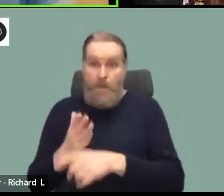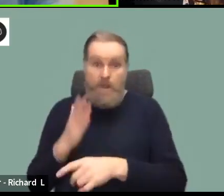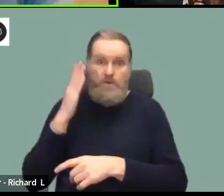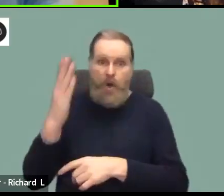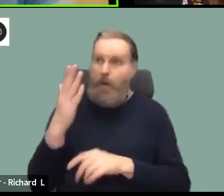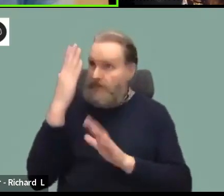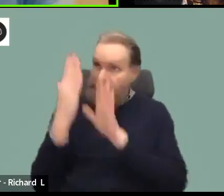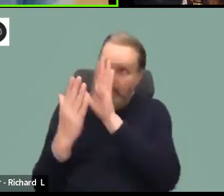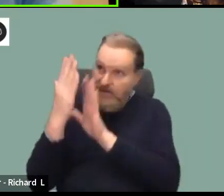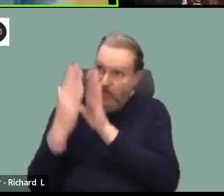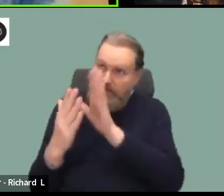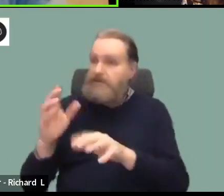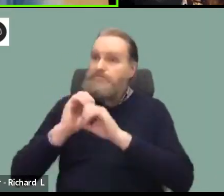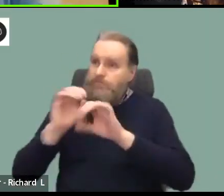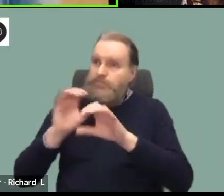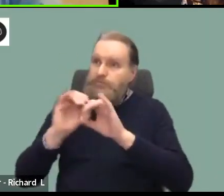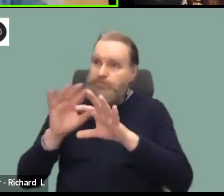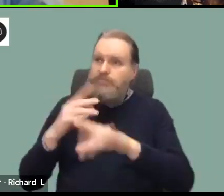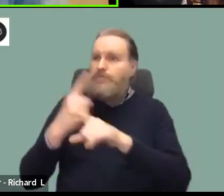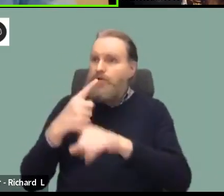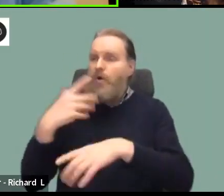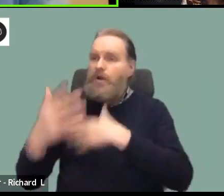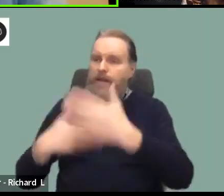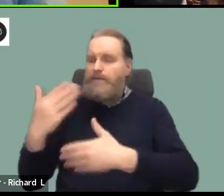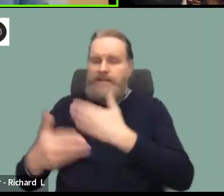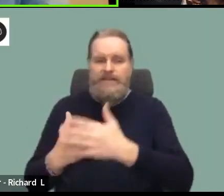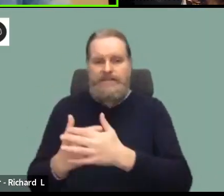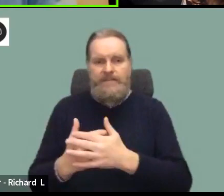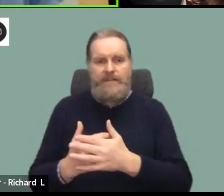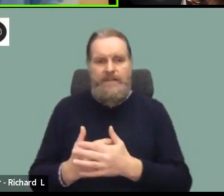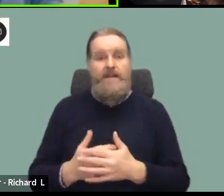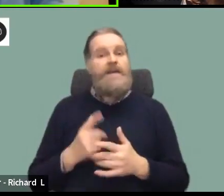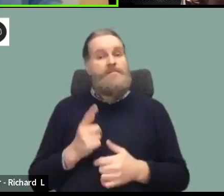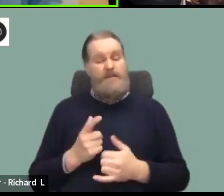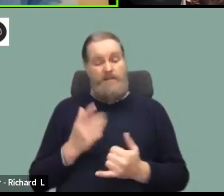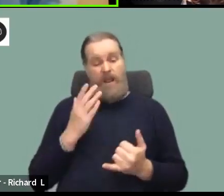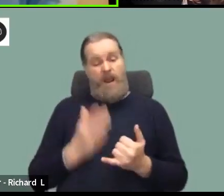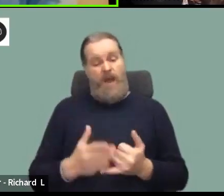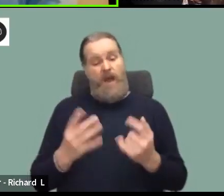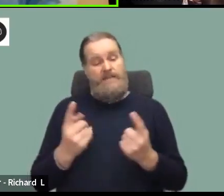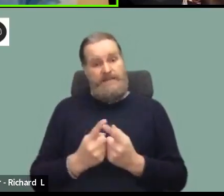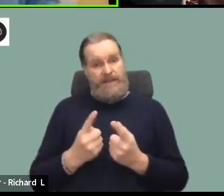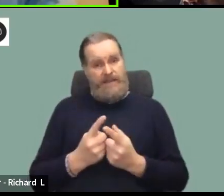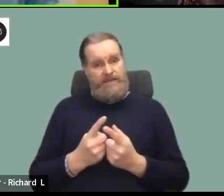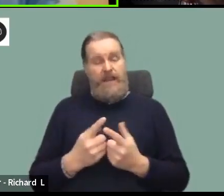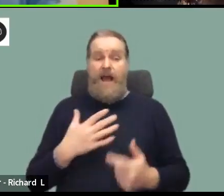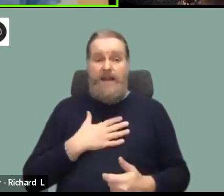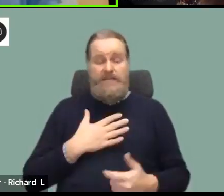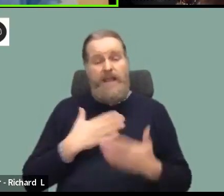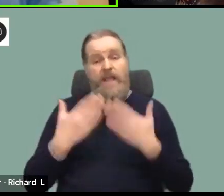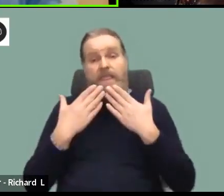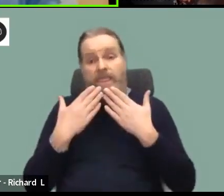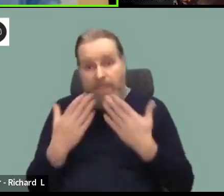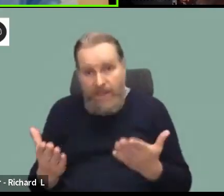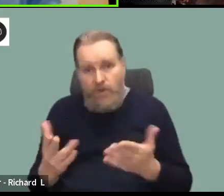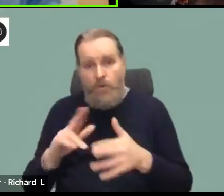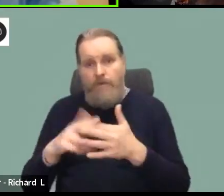will come out come out and talk to members. and I that's the way that we want to handle it. In finishing. ng up in front of power from